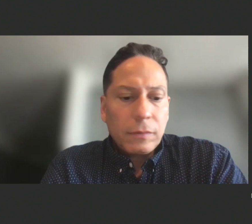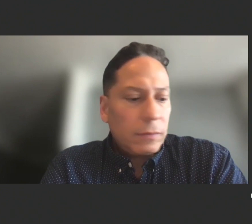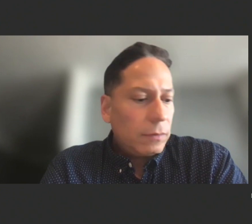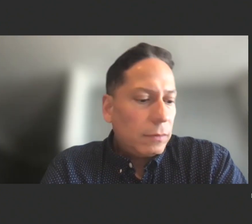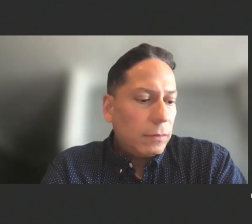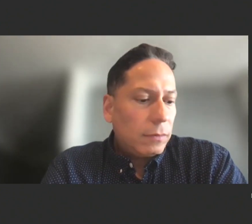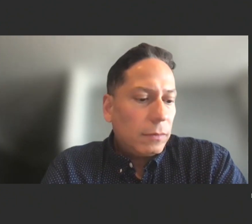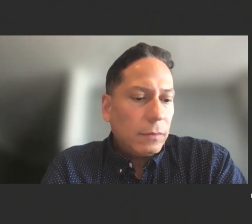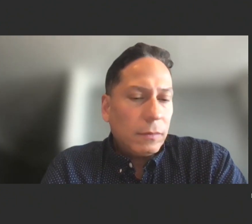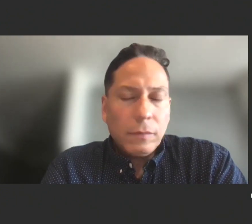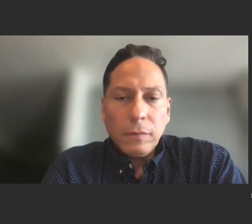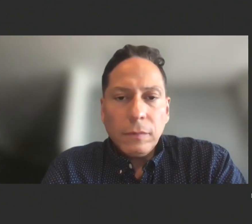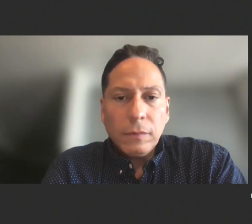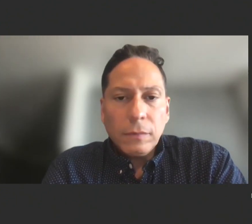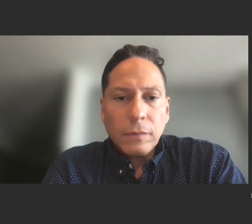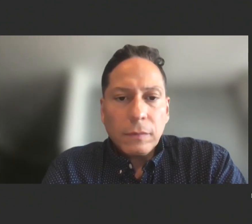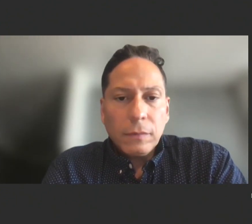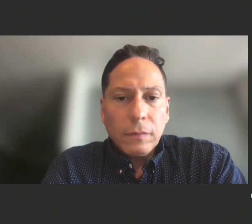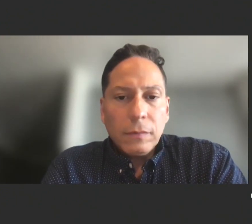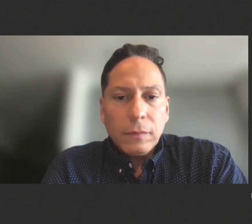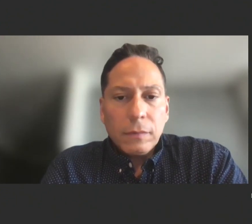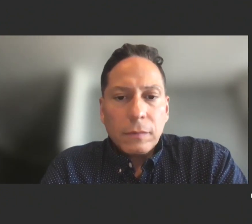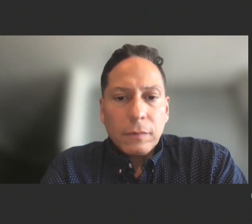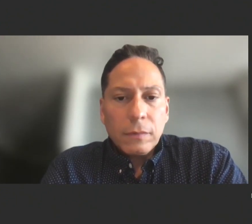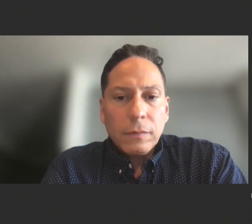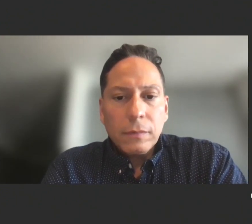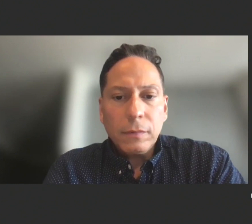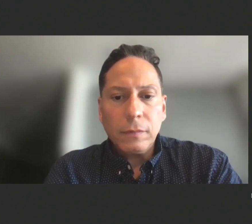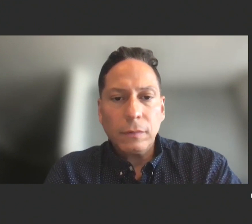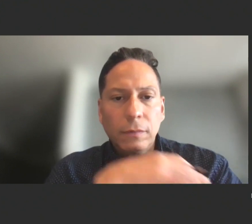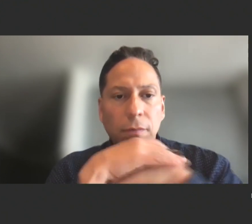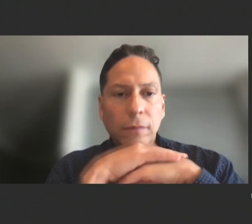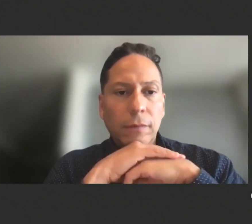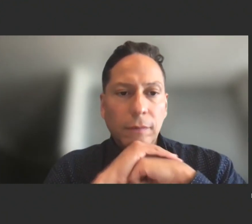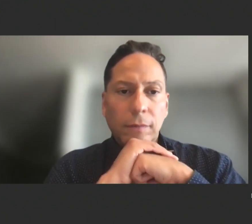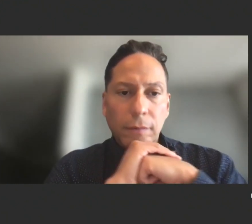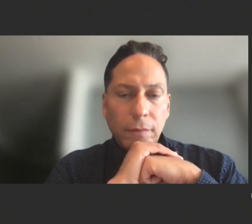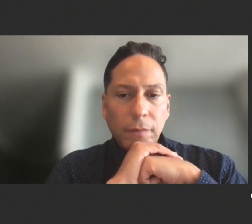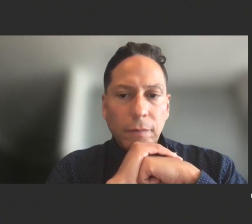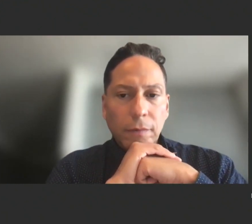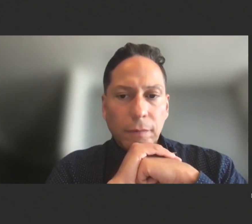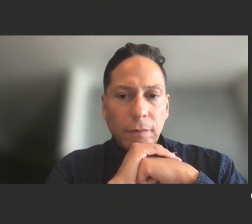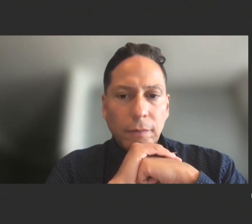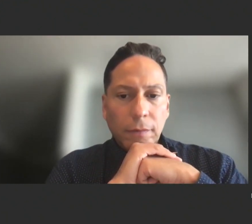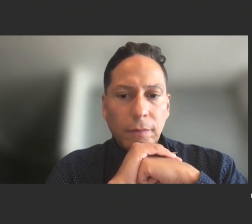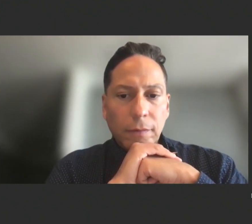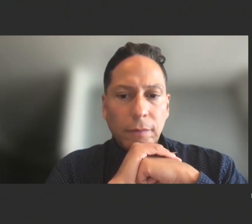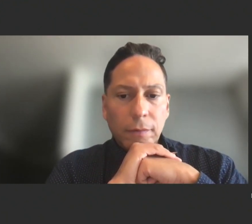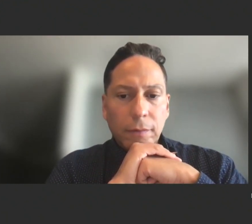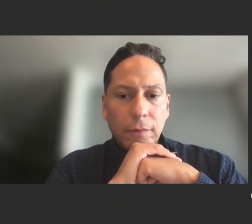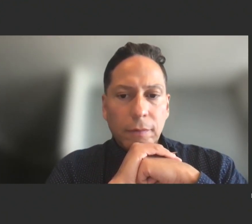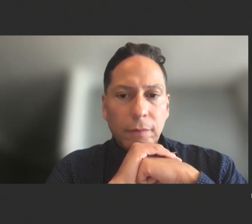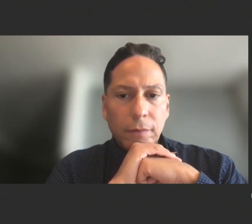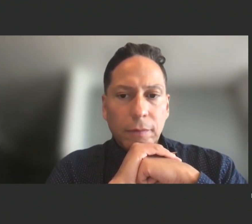and the work we want to do to support people to be able to live their true lives and their